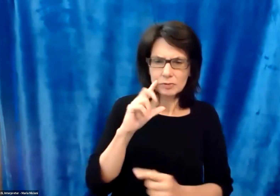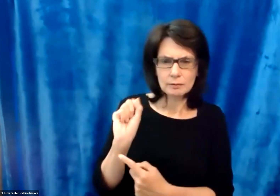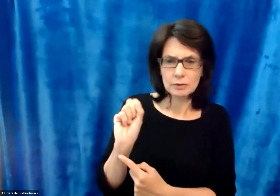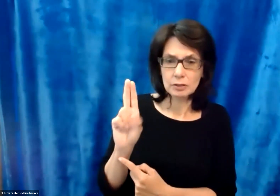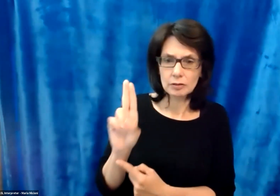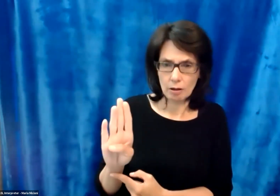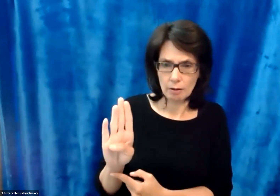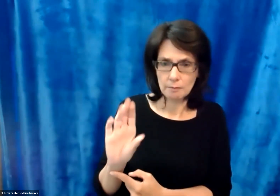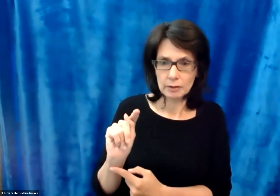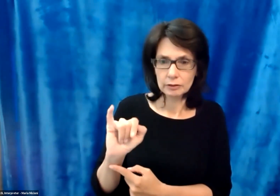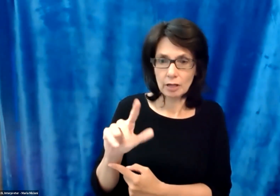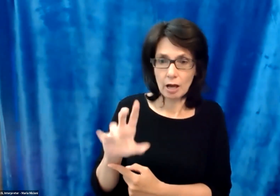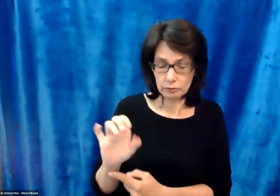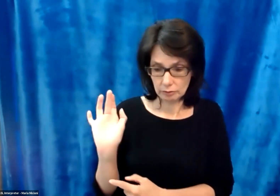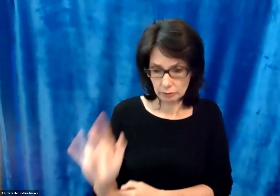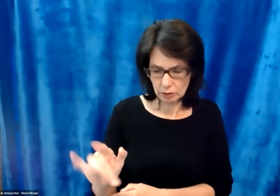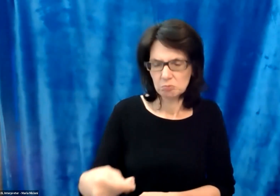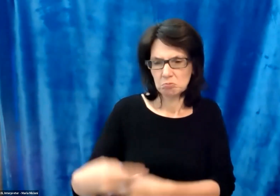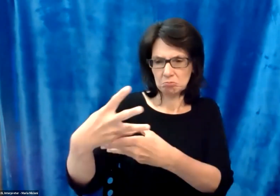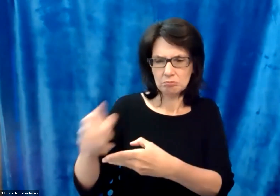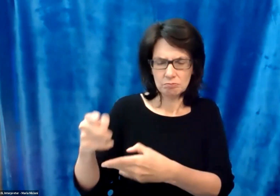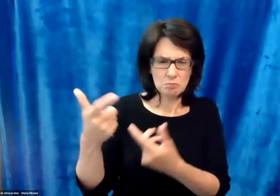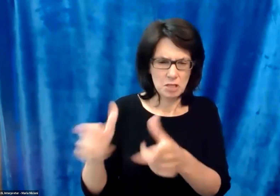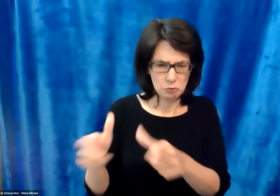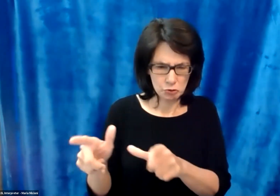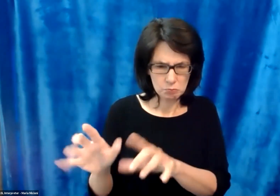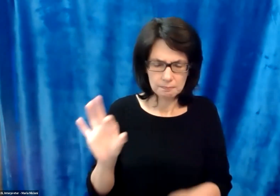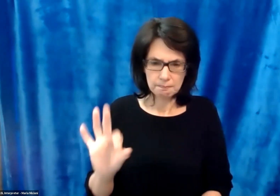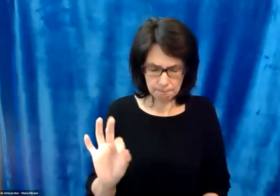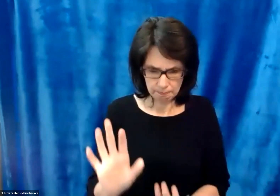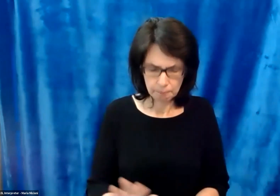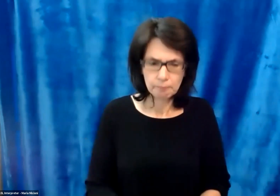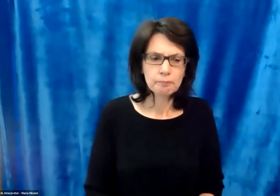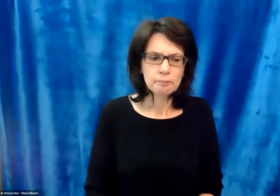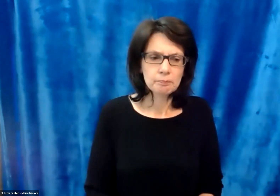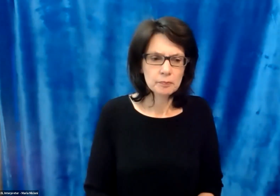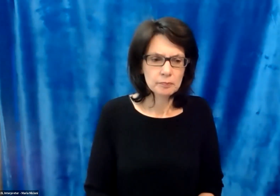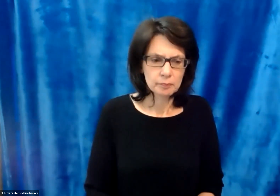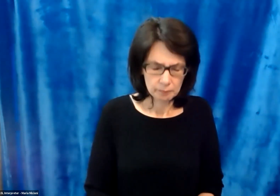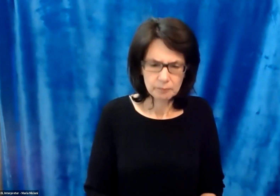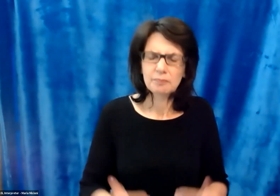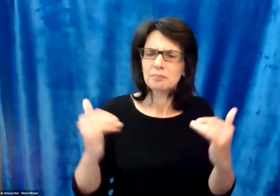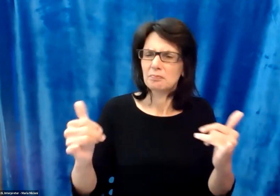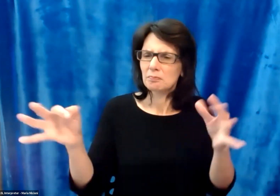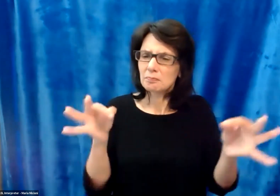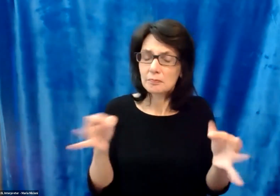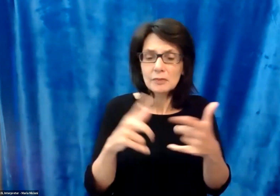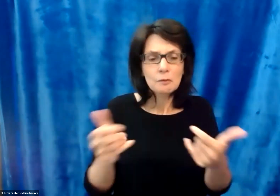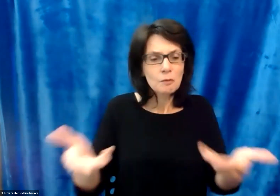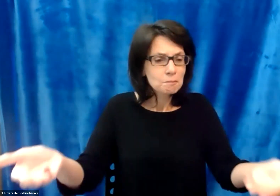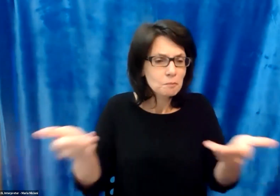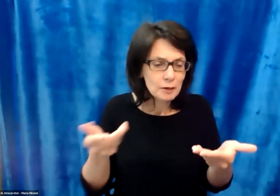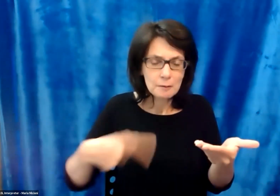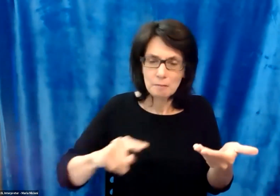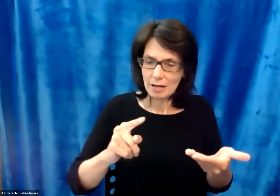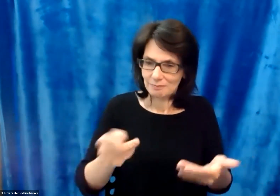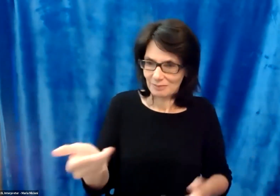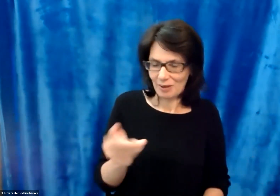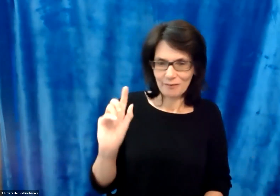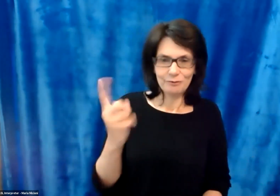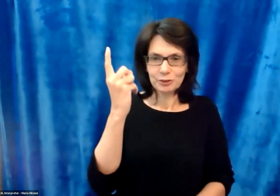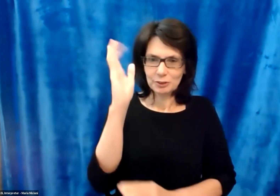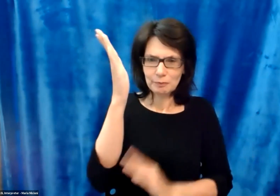Asma Maladwala - UNICEF: So, to start with, while we wait for the boo, I would like to, I would like to welcome and invite our first speaker to open the session.